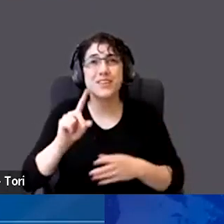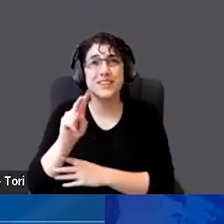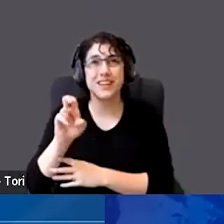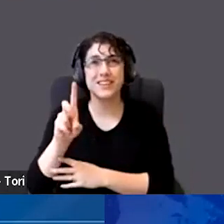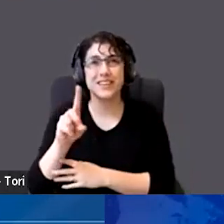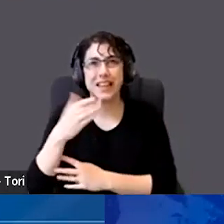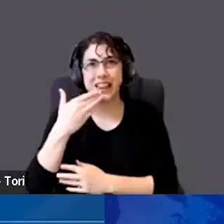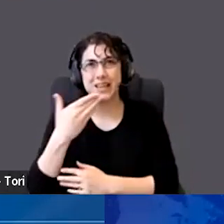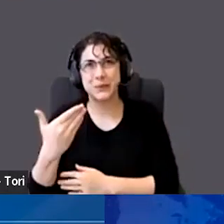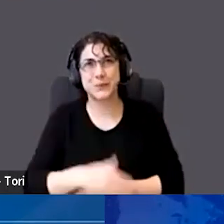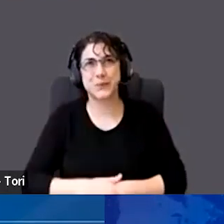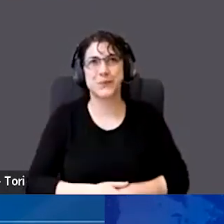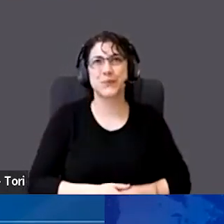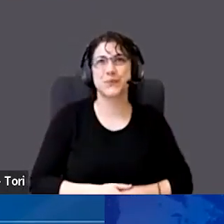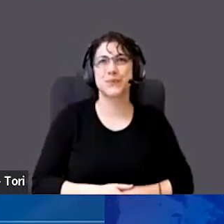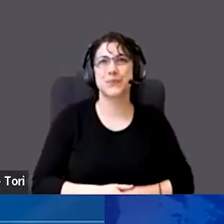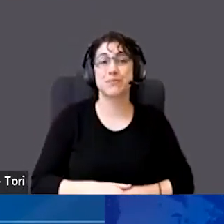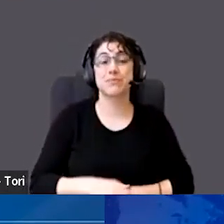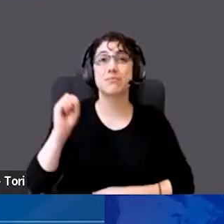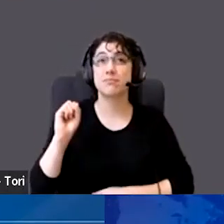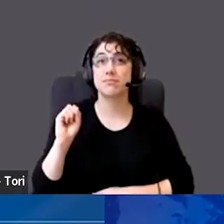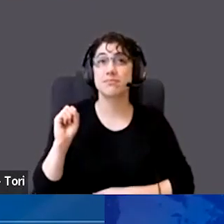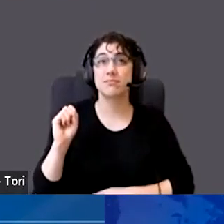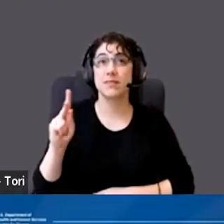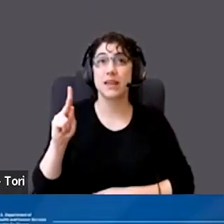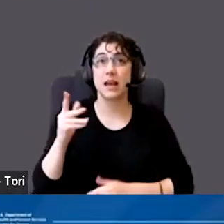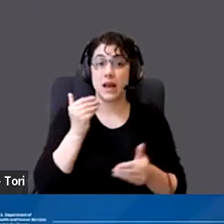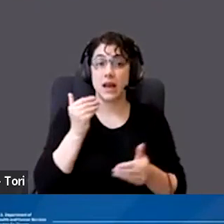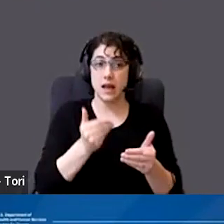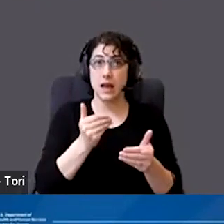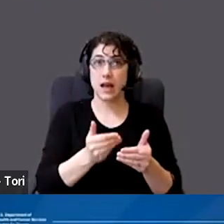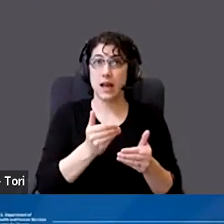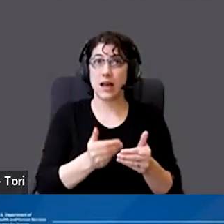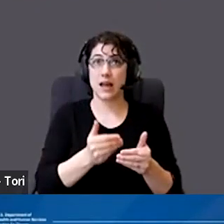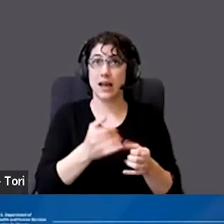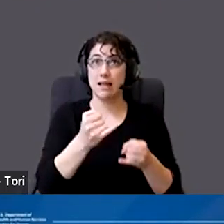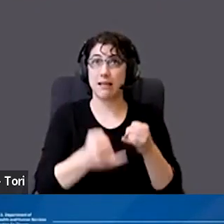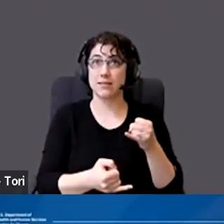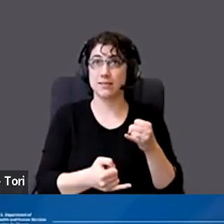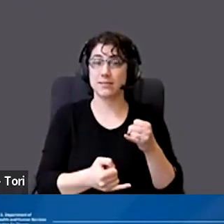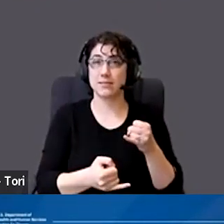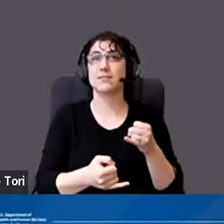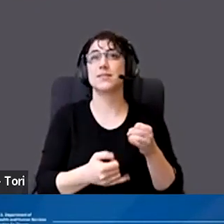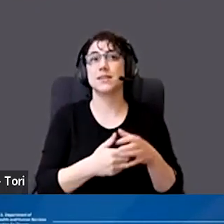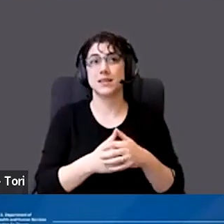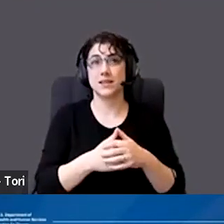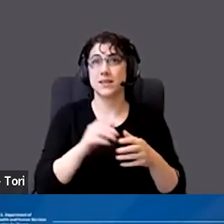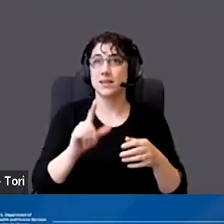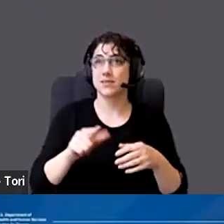Okay. We're approaching the end. I'm going to turn the -- this over to John for a moment